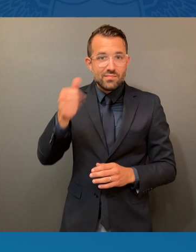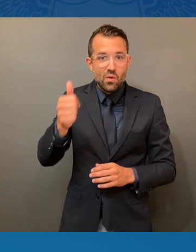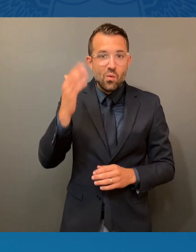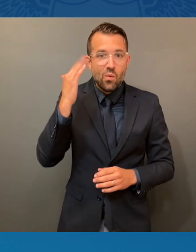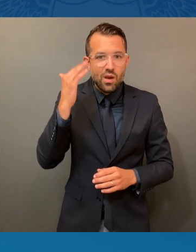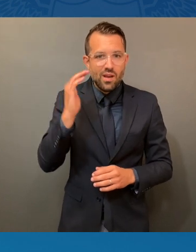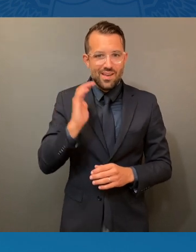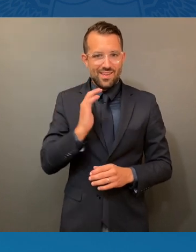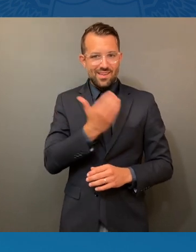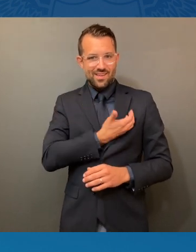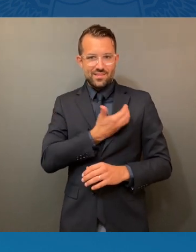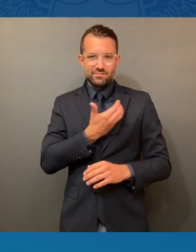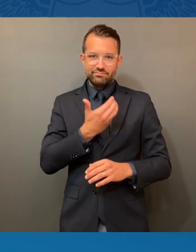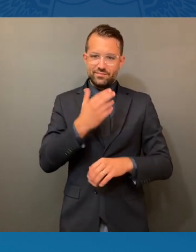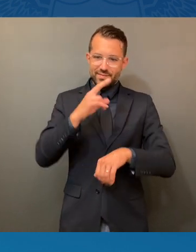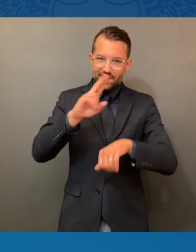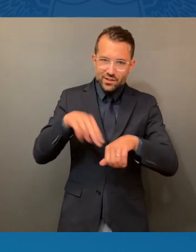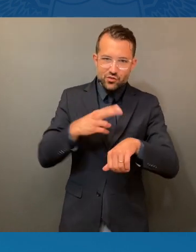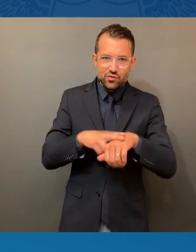will now start to pay their fair share.